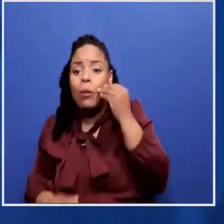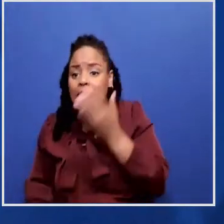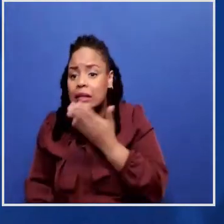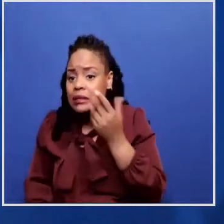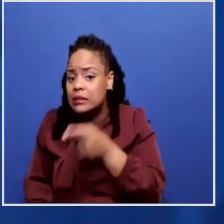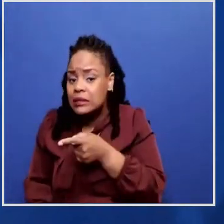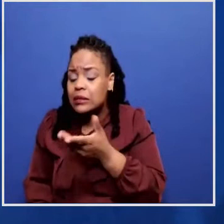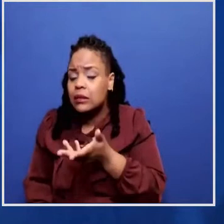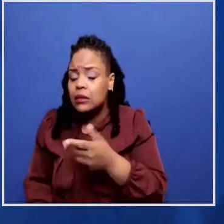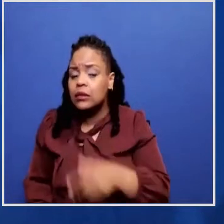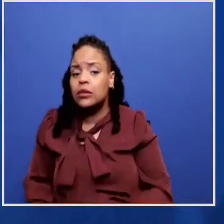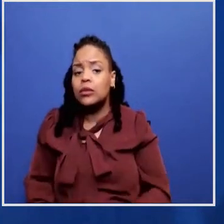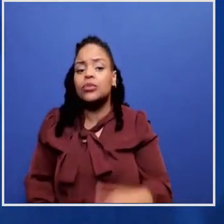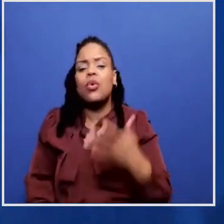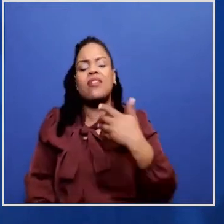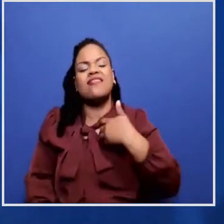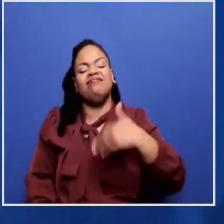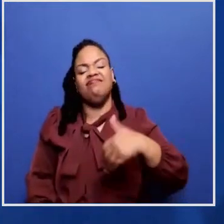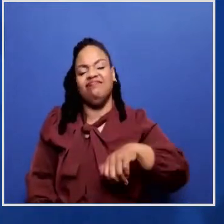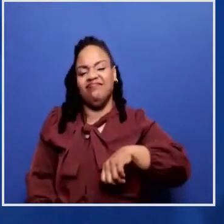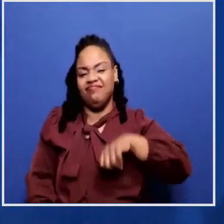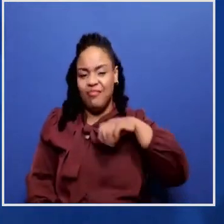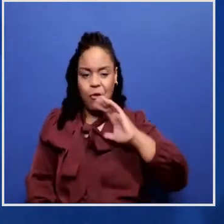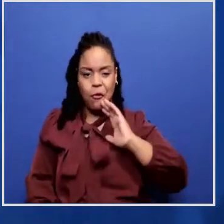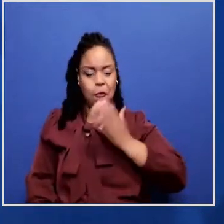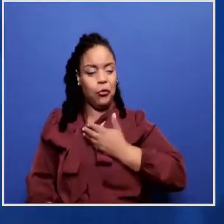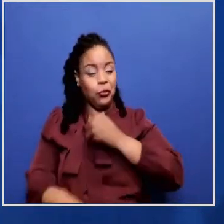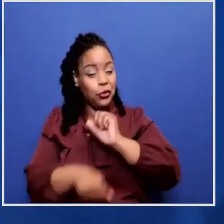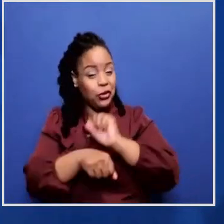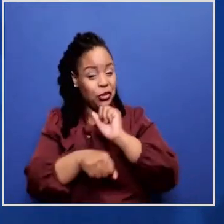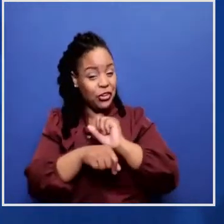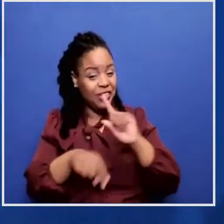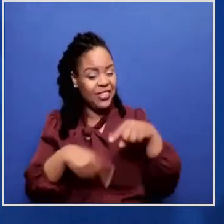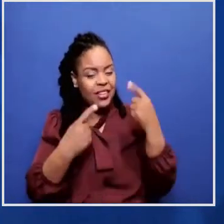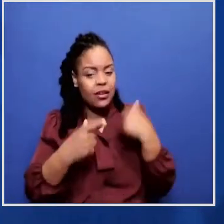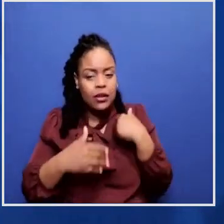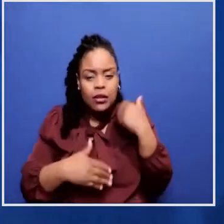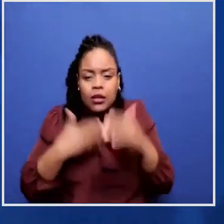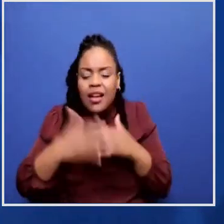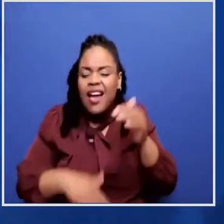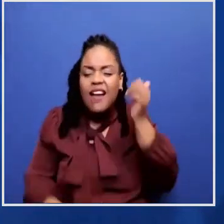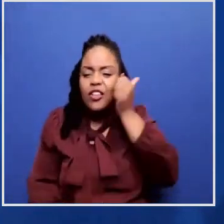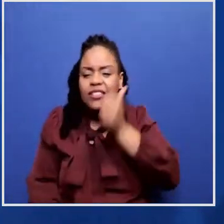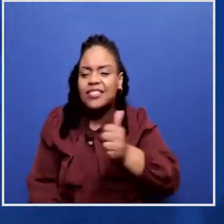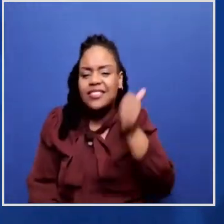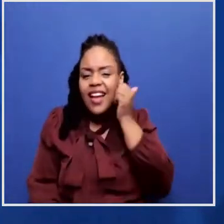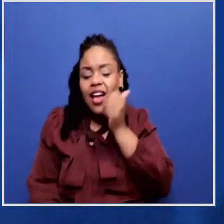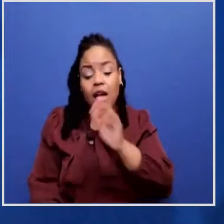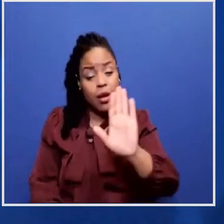AT RISK OF BECOMING HOMELESS. I AM SO PROUD OF THE WORK THAT